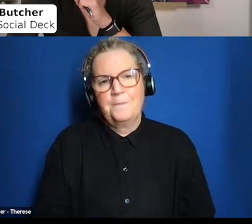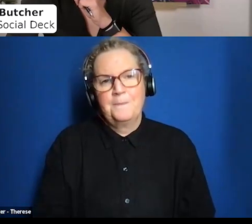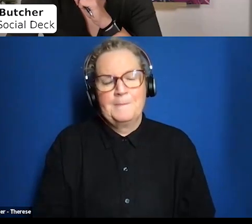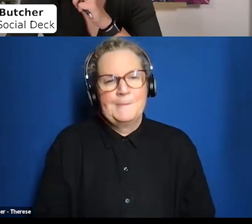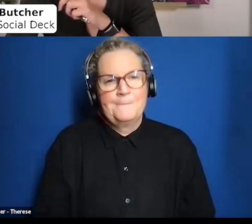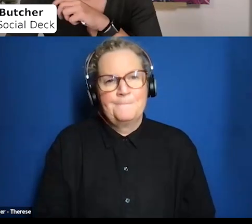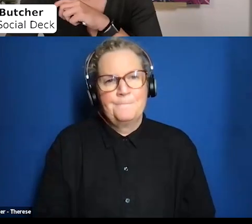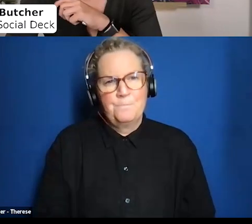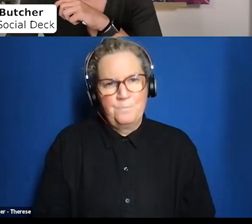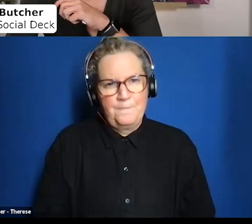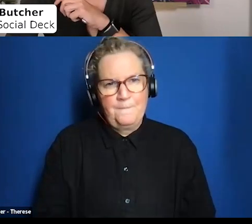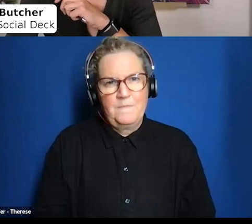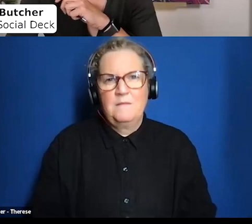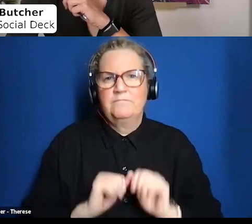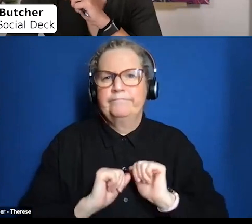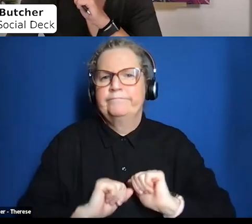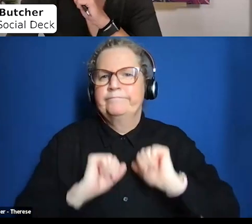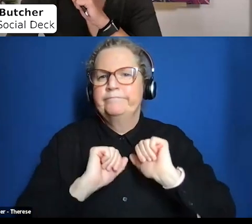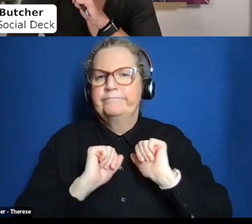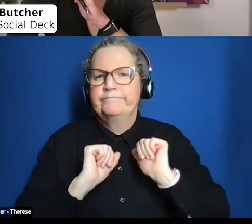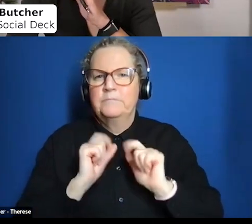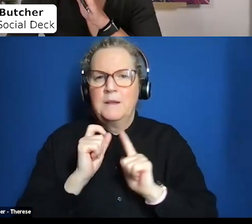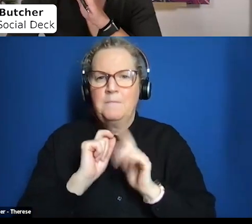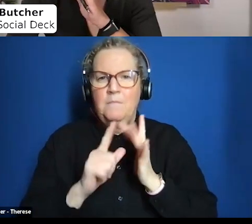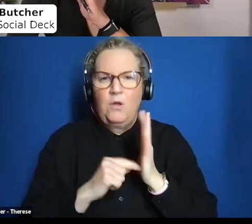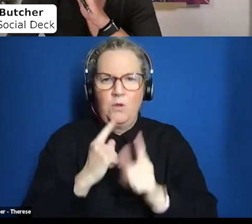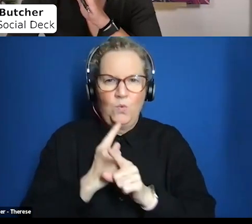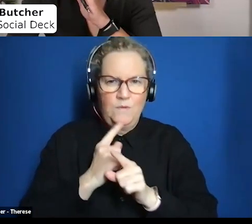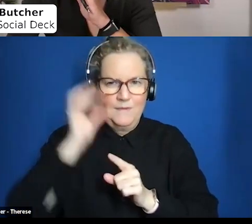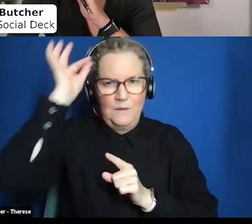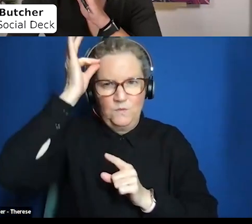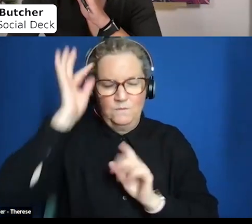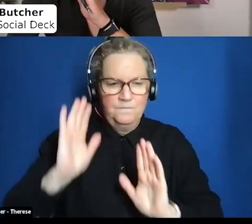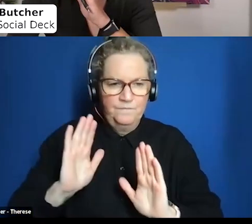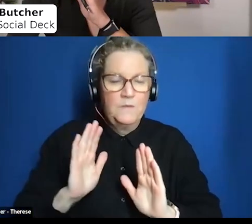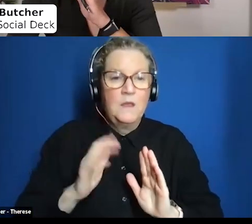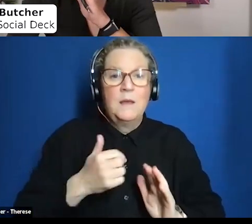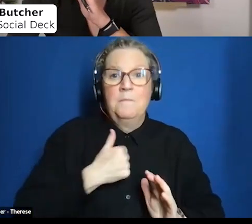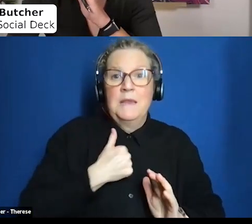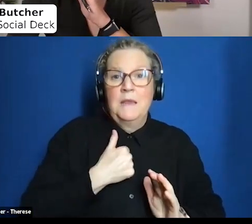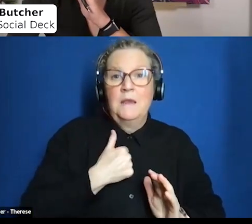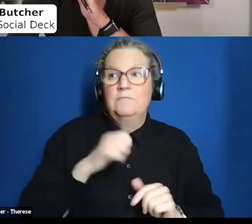Council just talked about in the pilot. But yes, there will be.